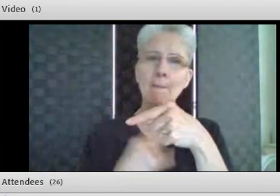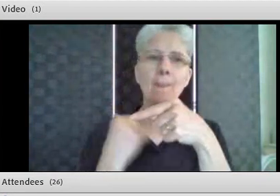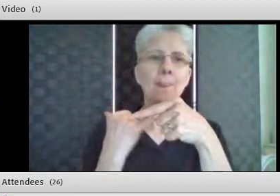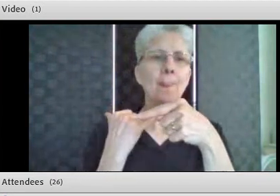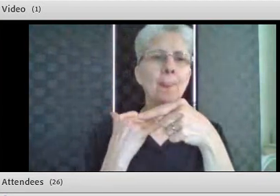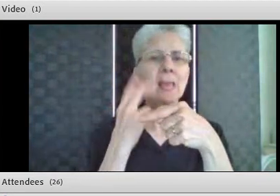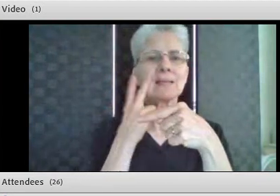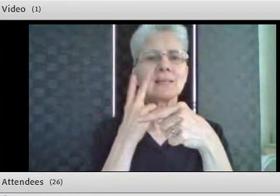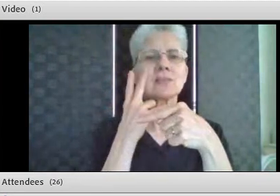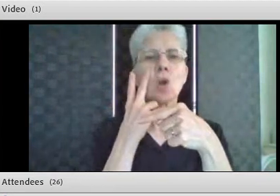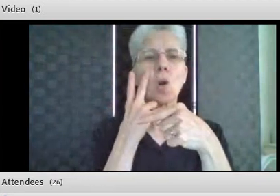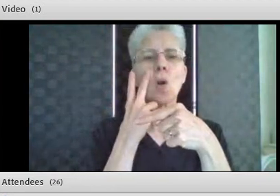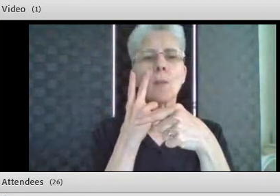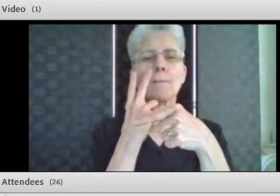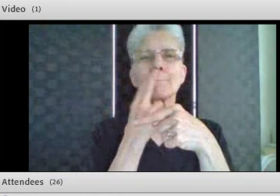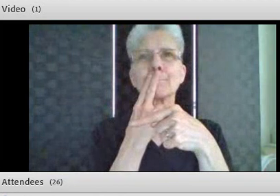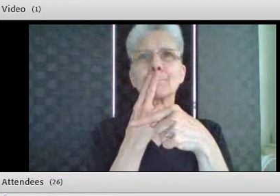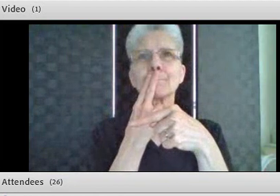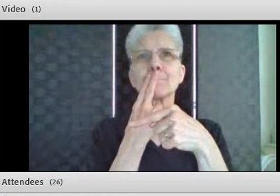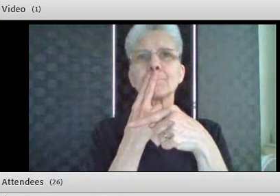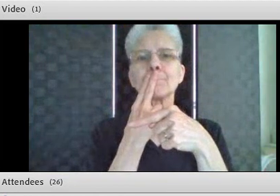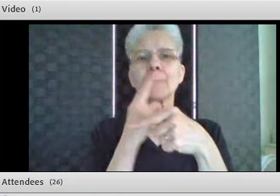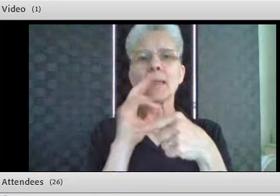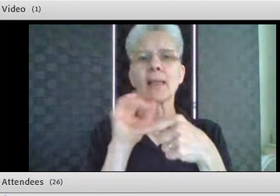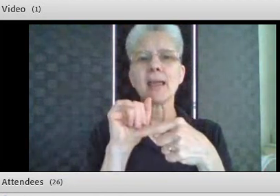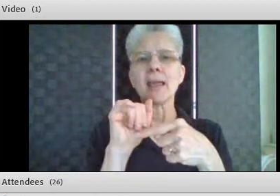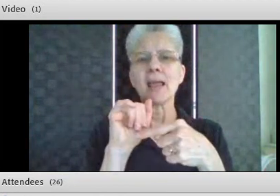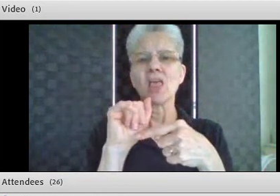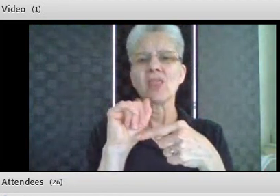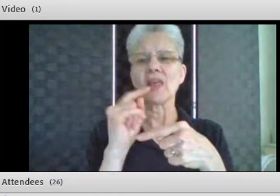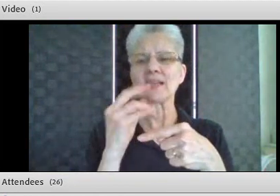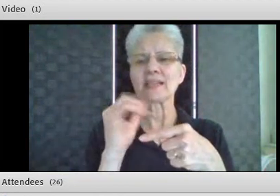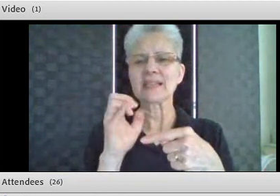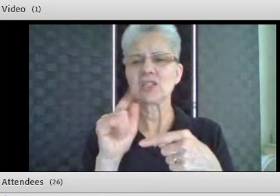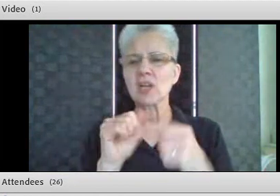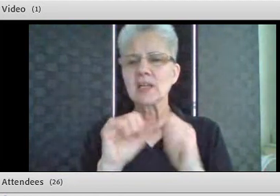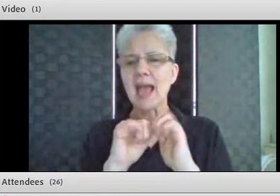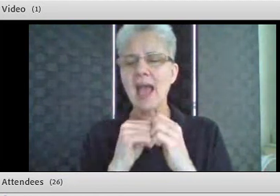so he would paint the things that he heard.